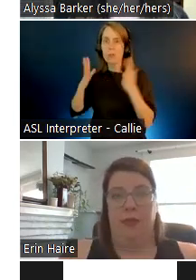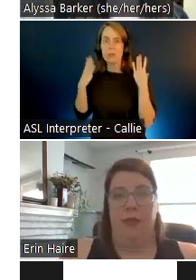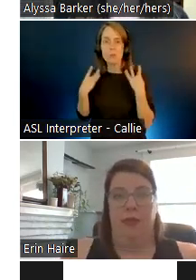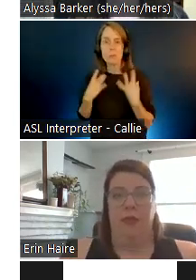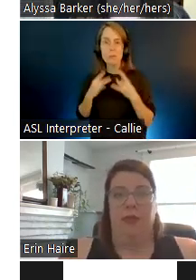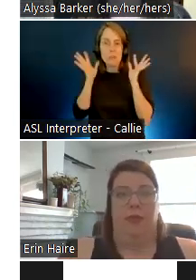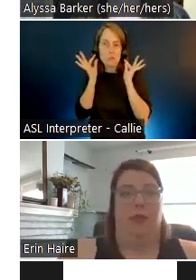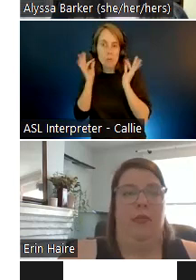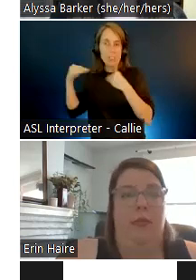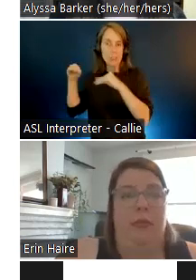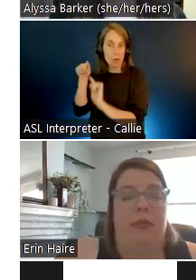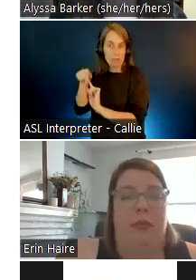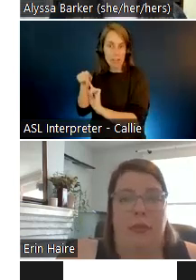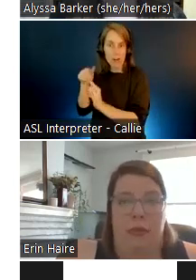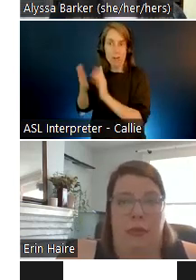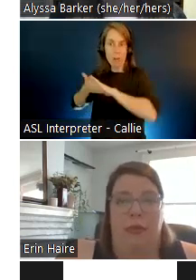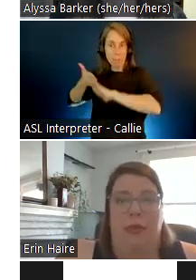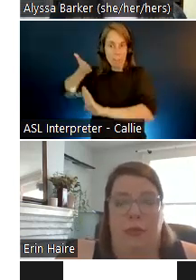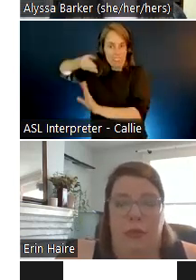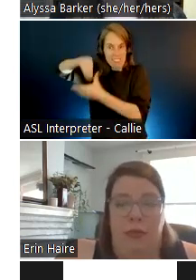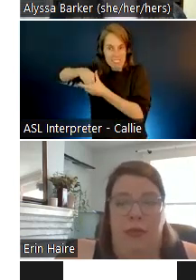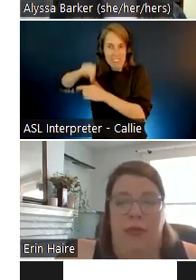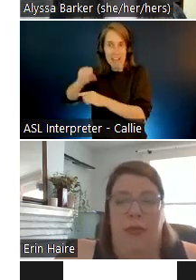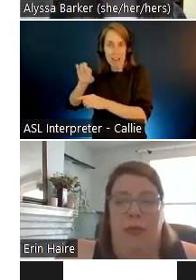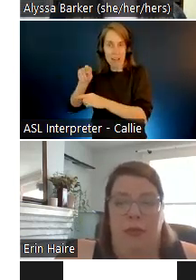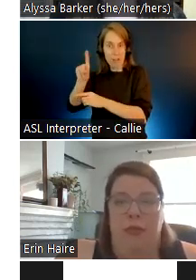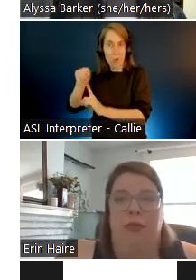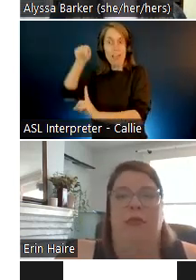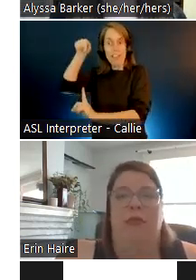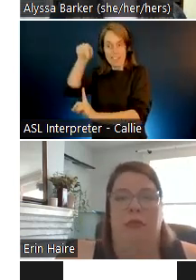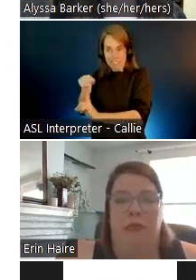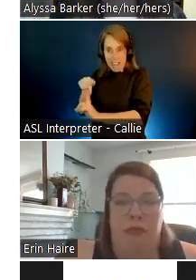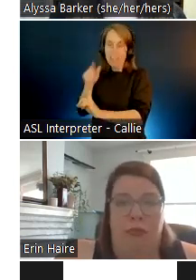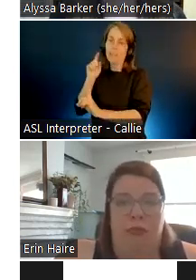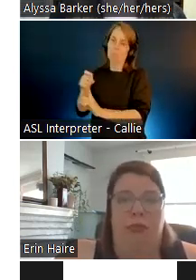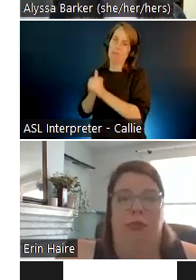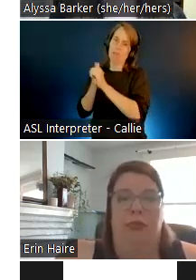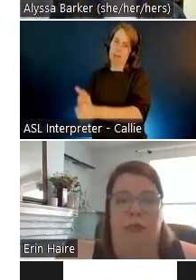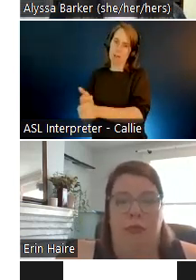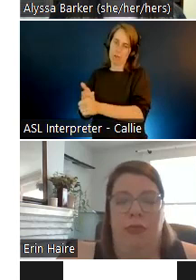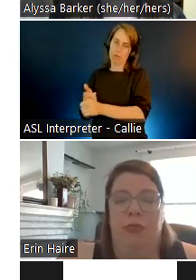then that particular condo would be subject to title three of the ADA as a public accommodation